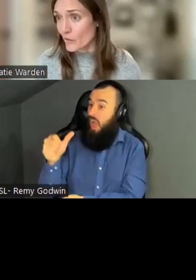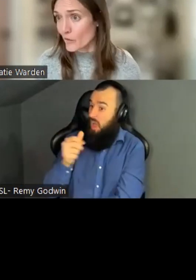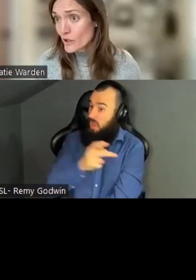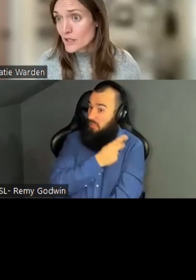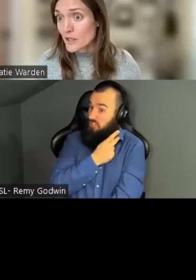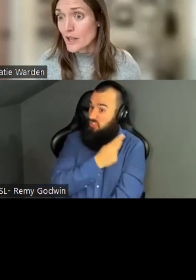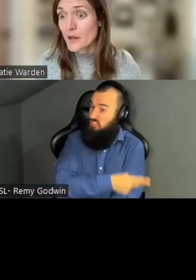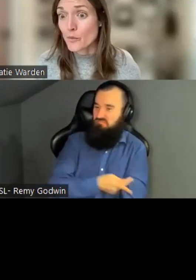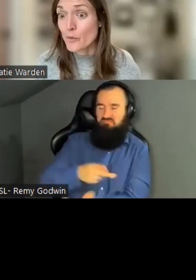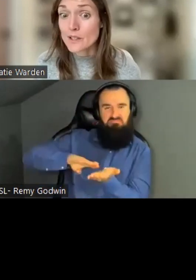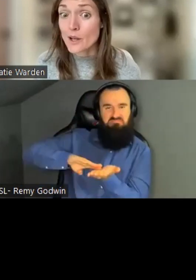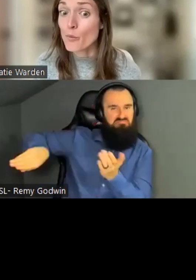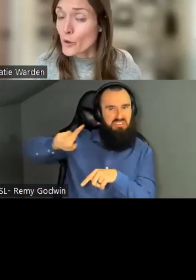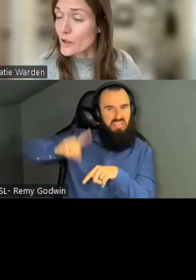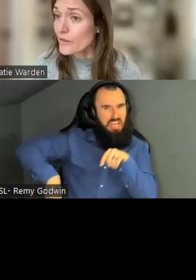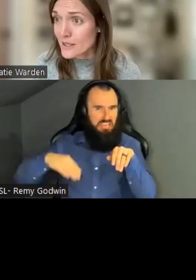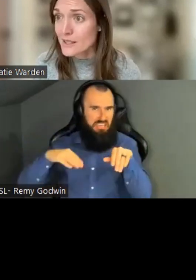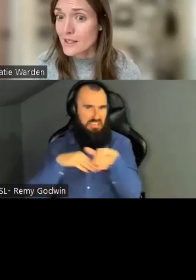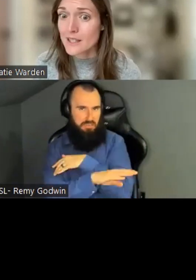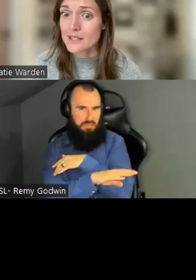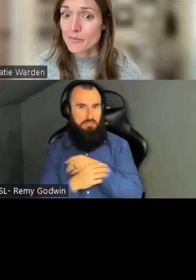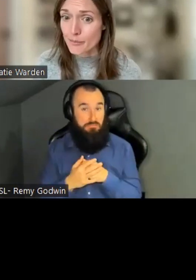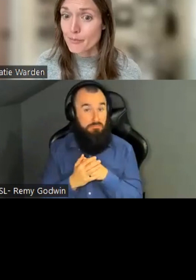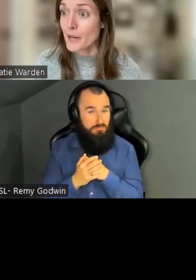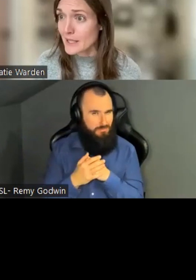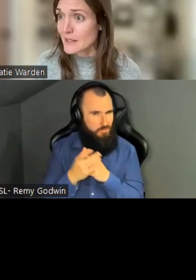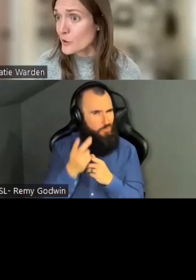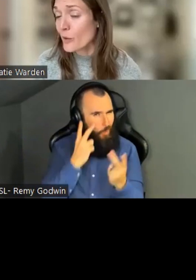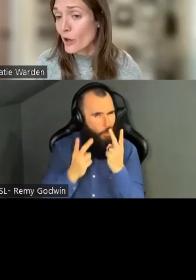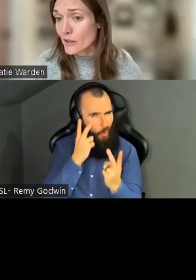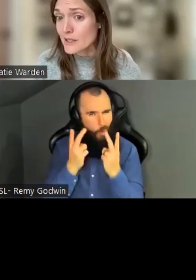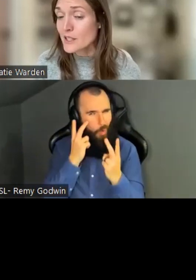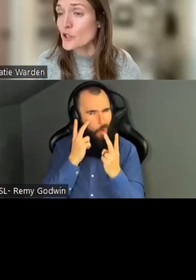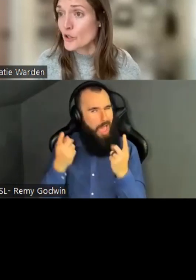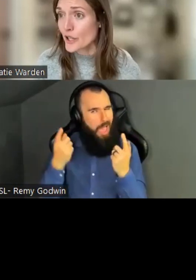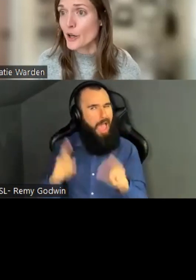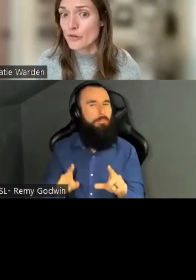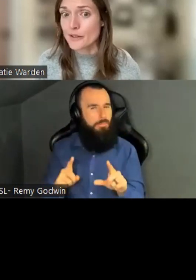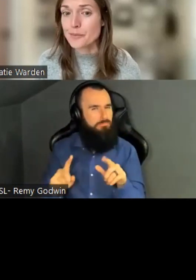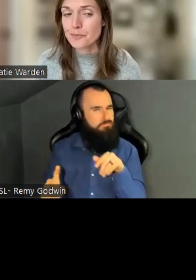Of course, we saw more of these kinds of bans or policies during COVID.